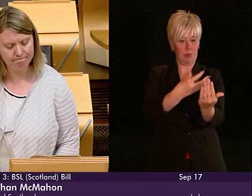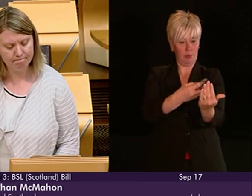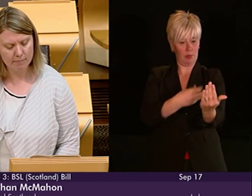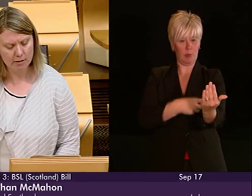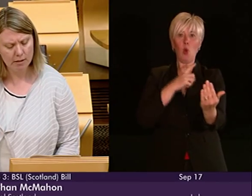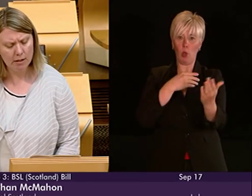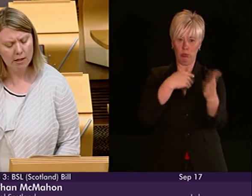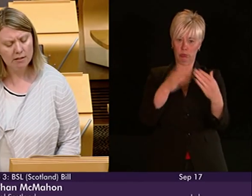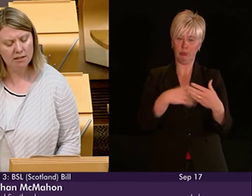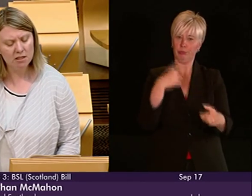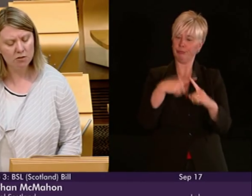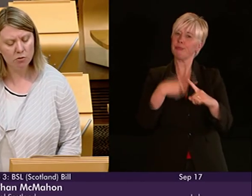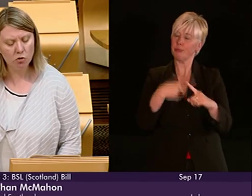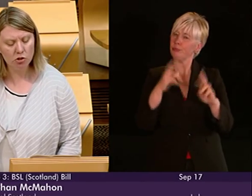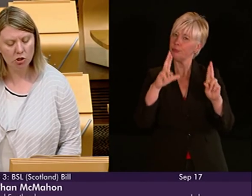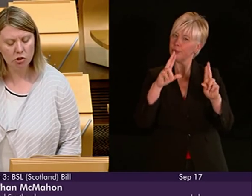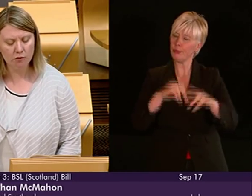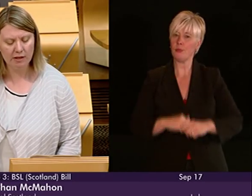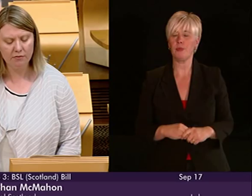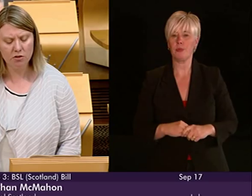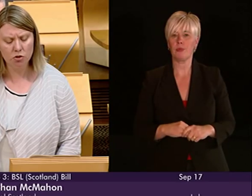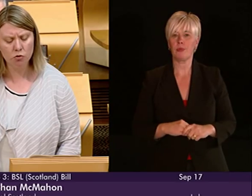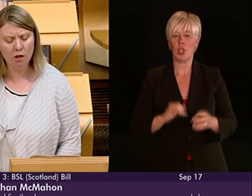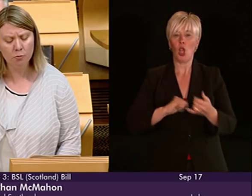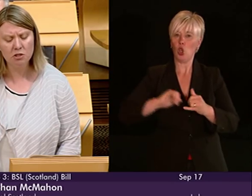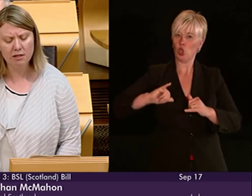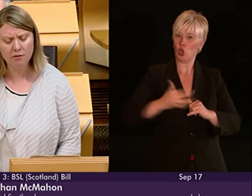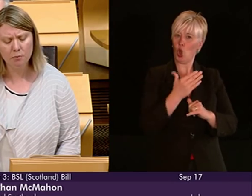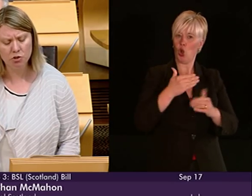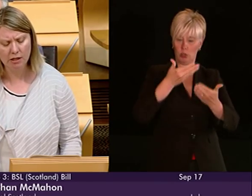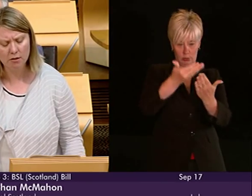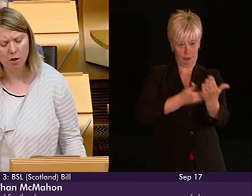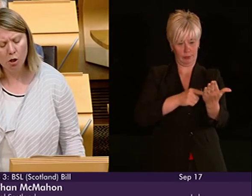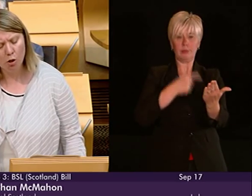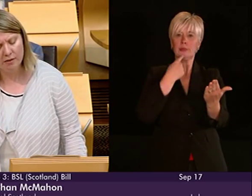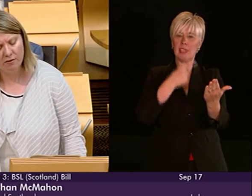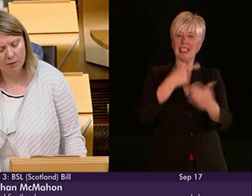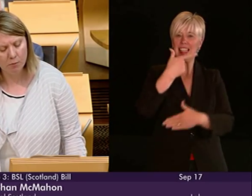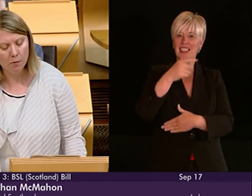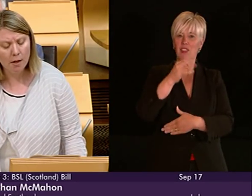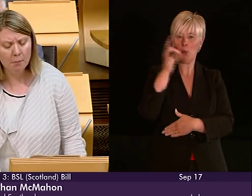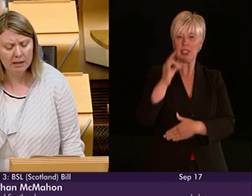Statistics from the Scottish Council on Deafness show that up to 70 per cent of deaf people